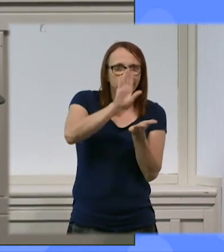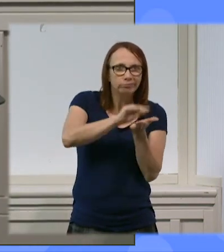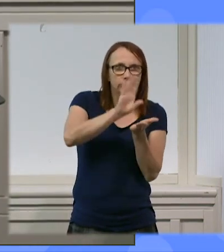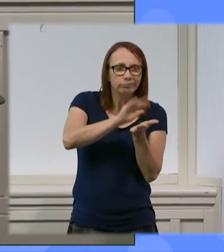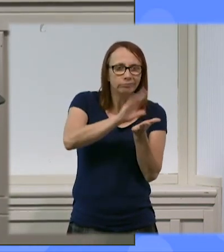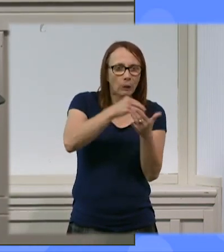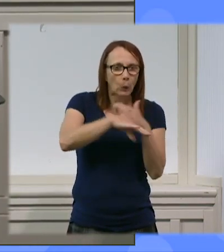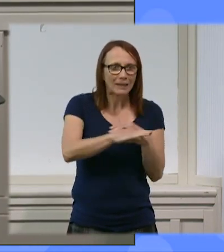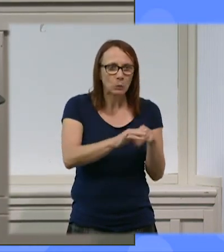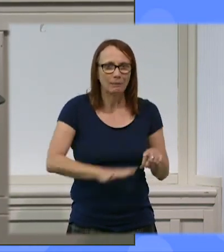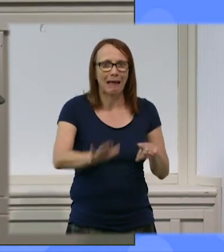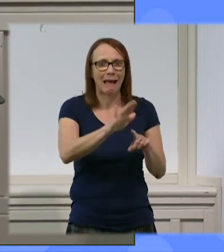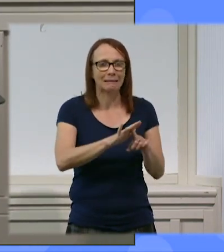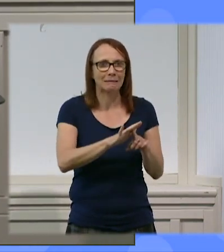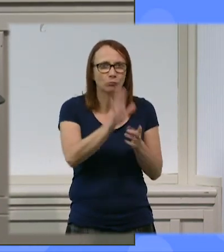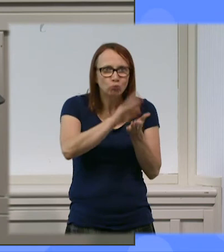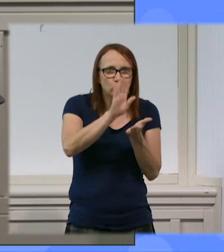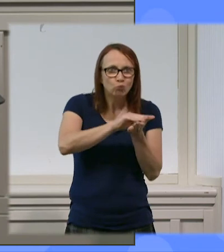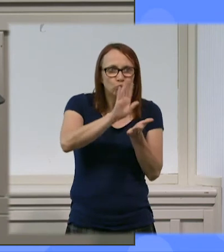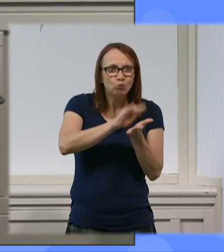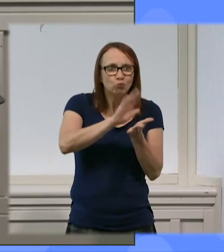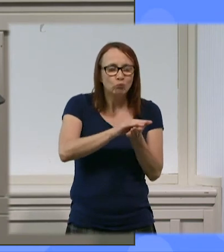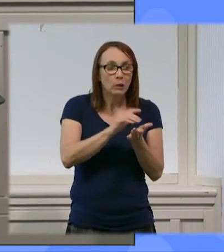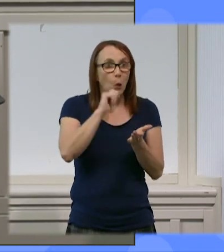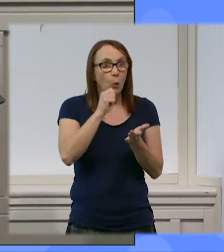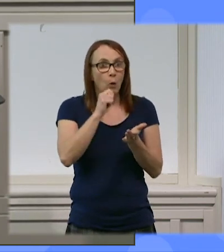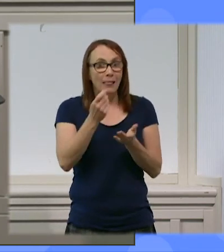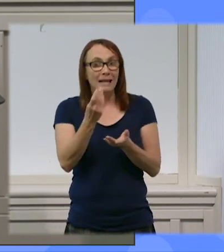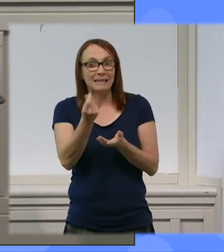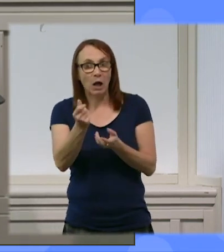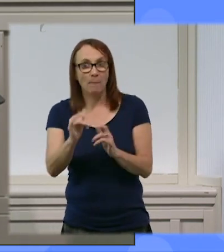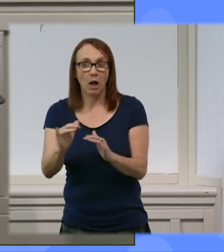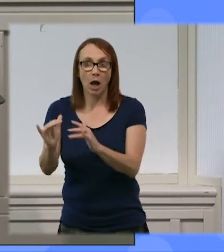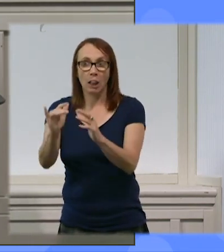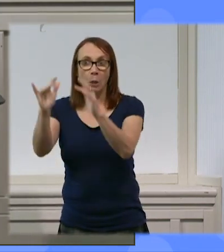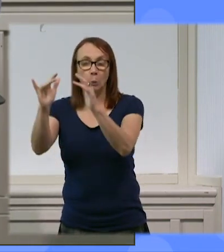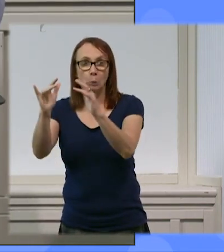the same value same amount those that that is being emitted so for example in